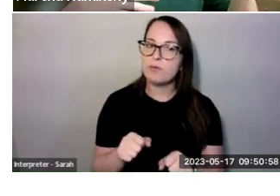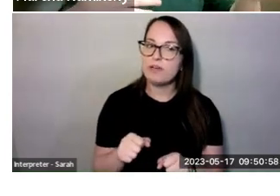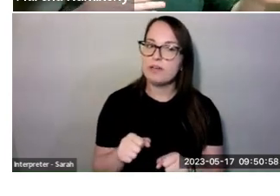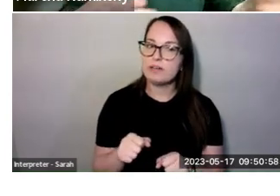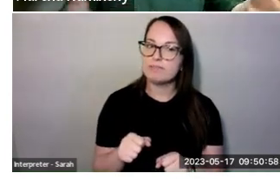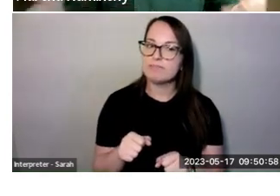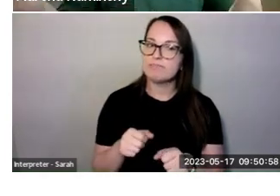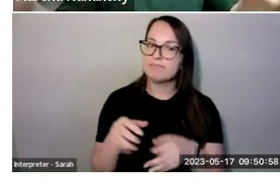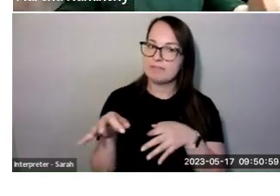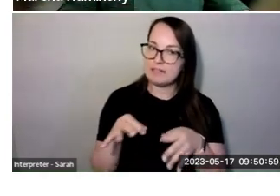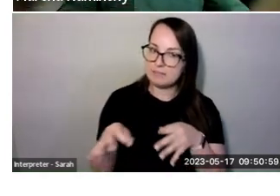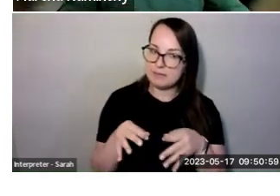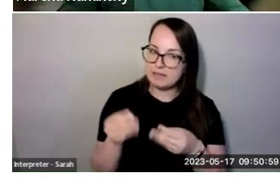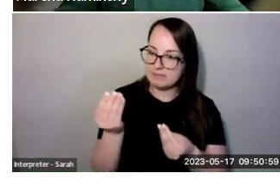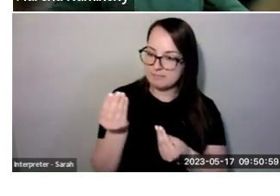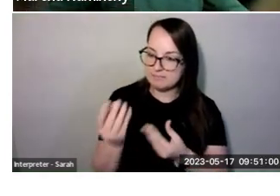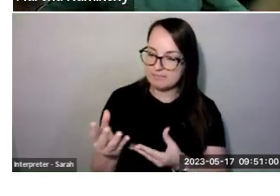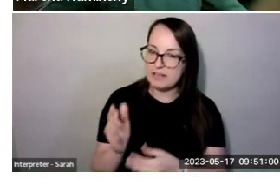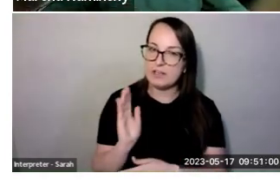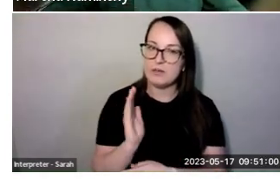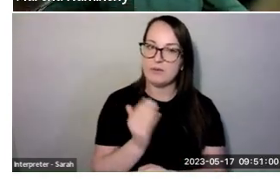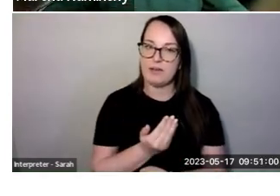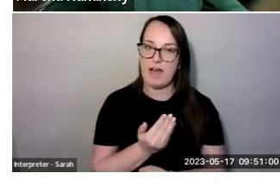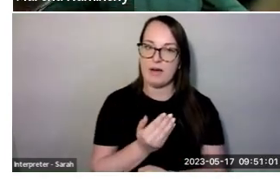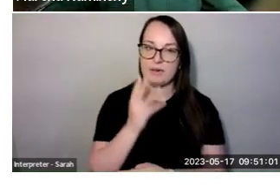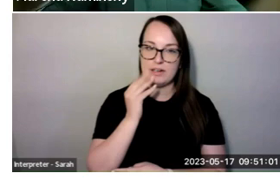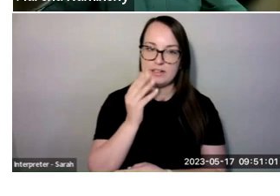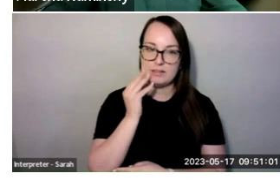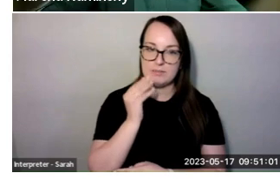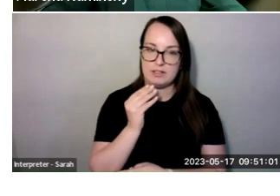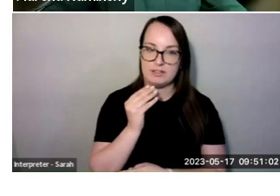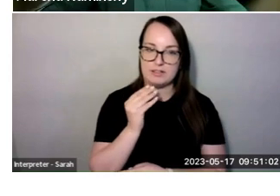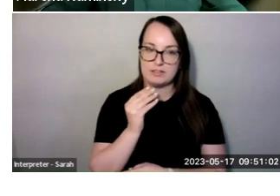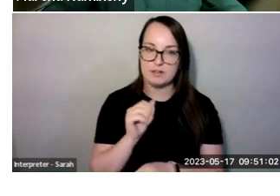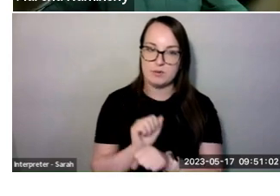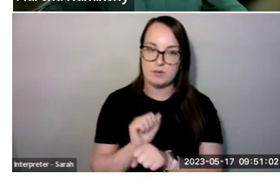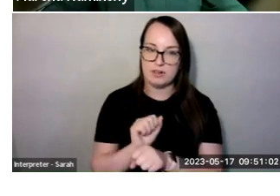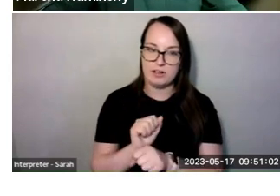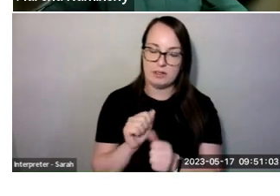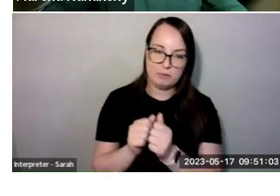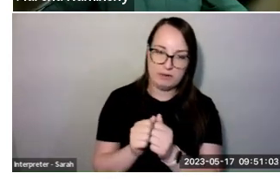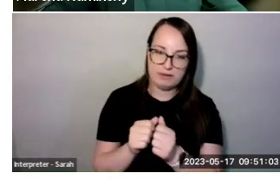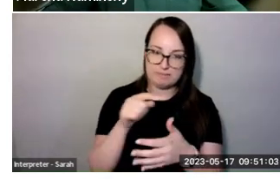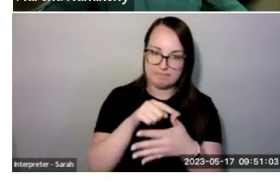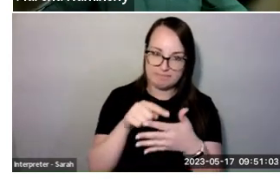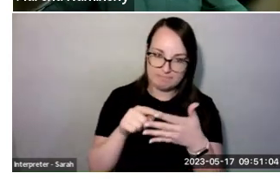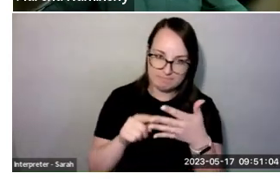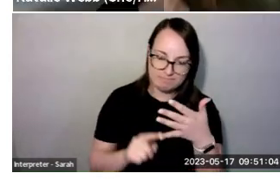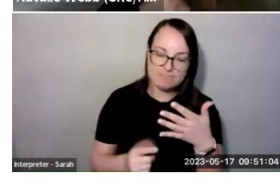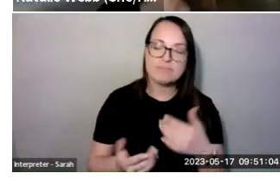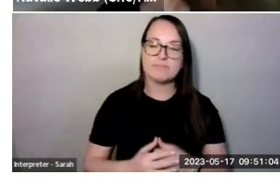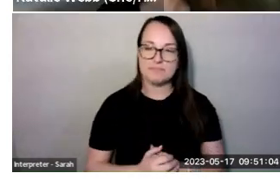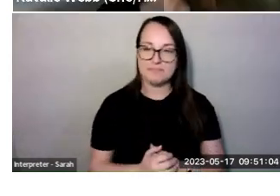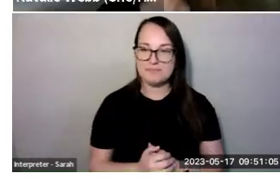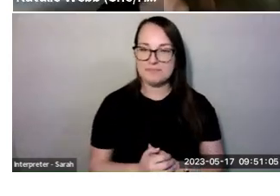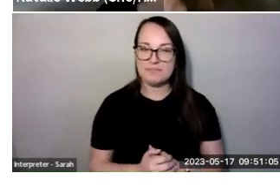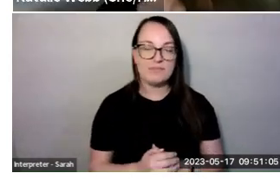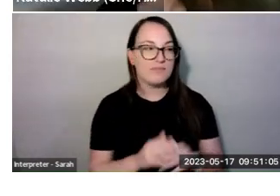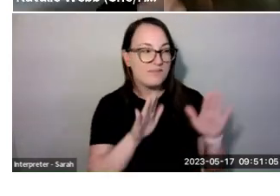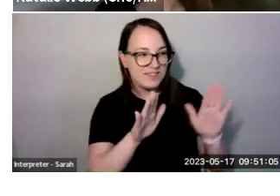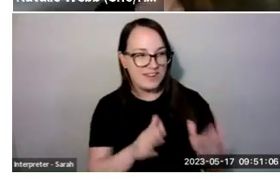with them, but there is -- we can tell